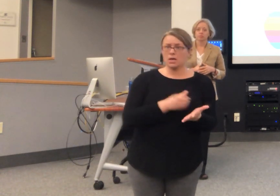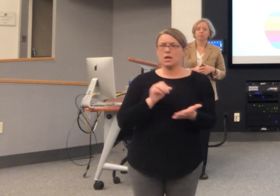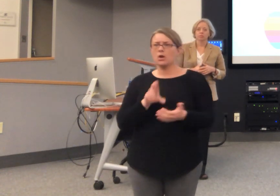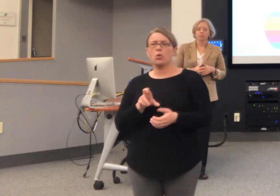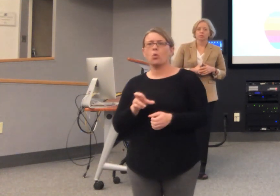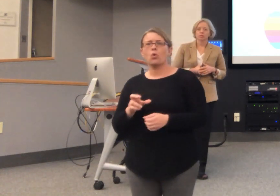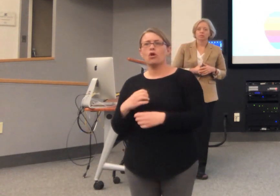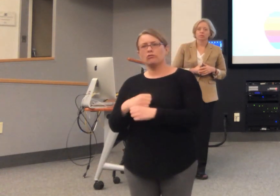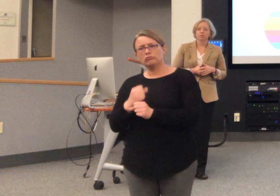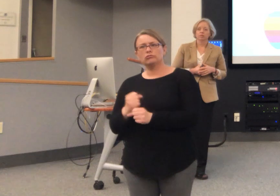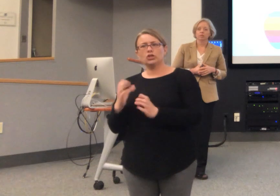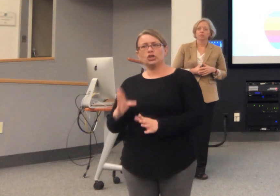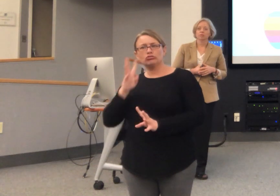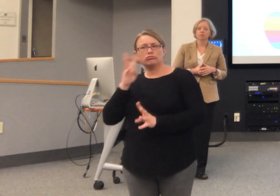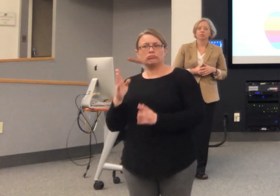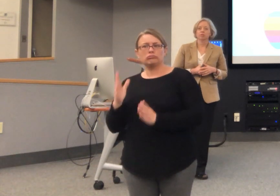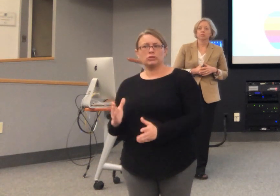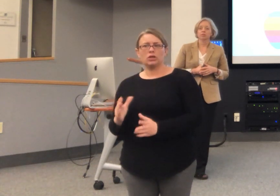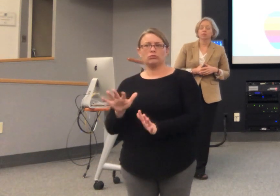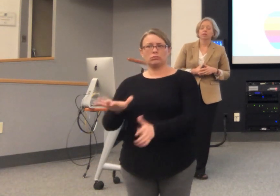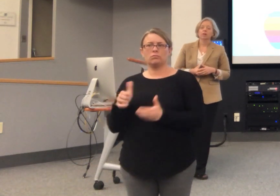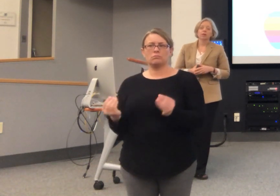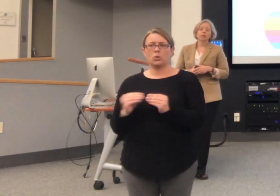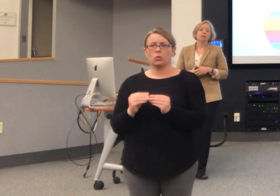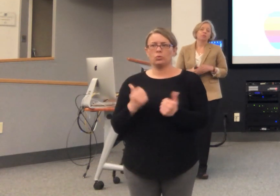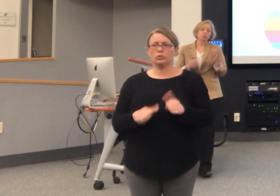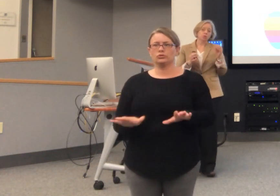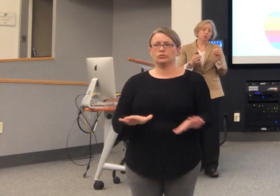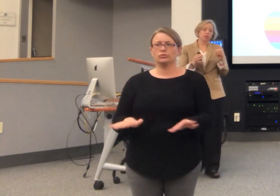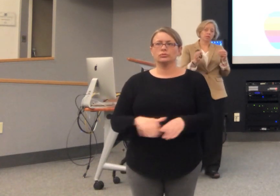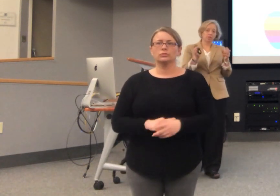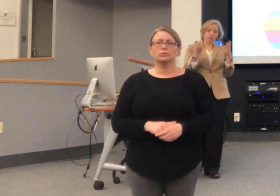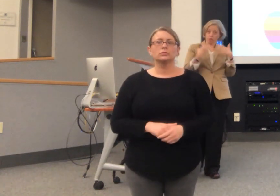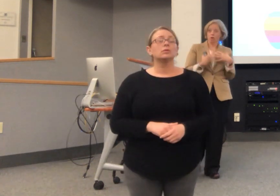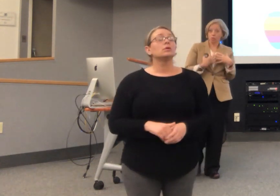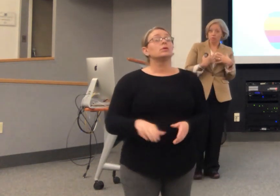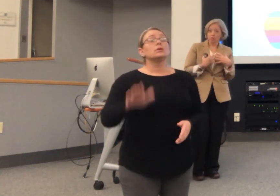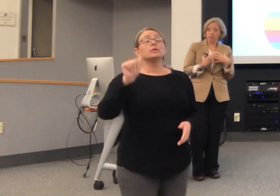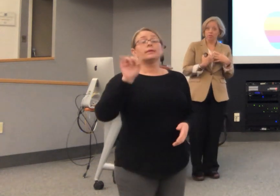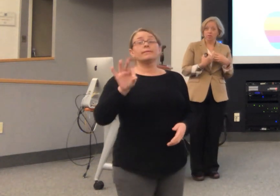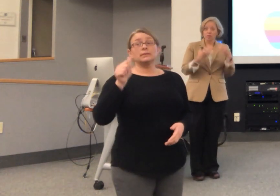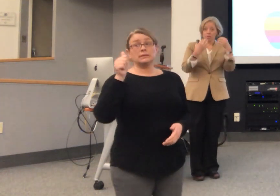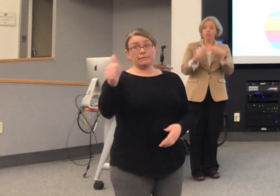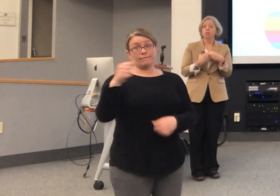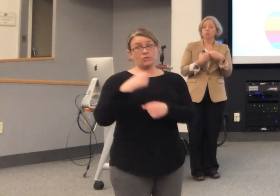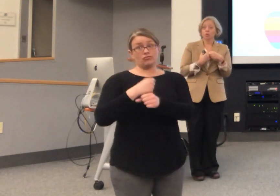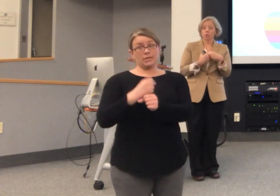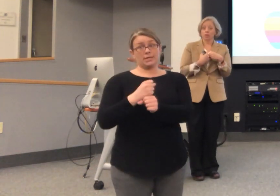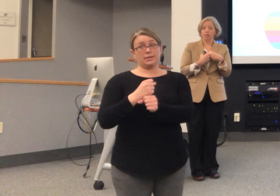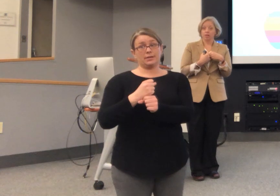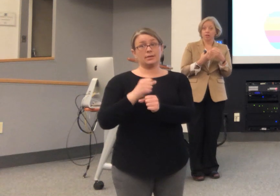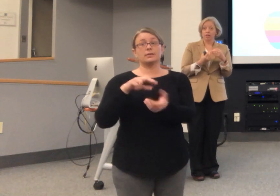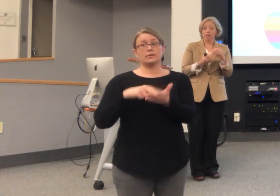who ends up paying, getting paid more? If you create it on your own, then you own it.